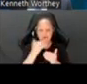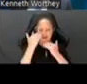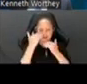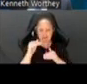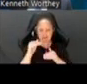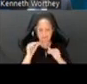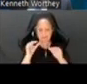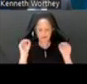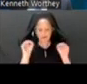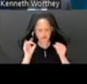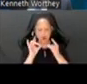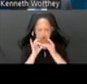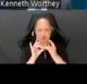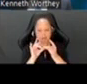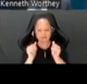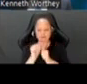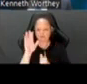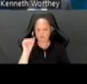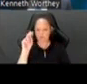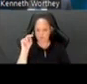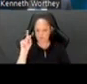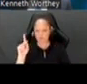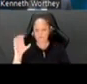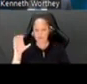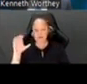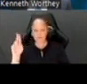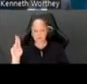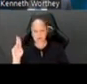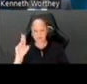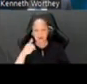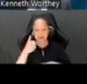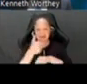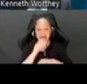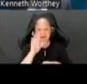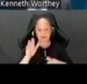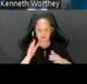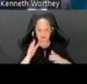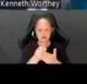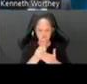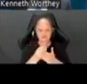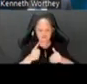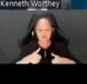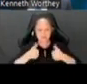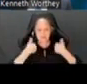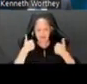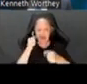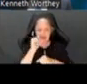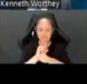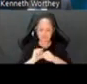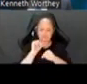banks and establishing their financial lives, employment, and credit histories who want